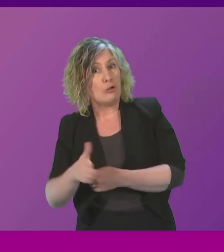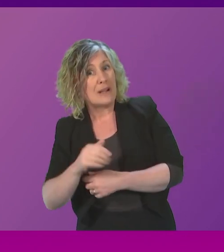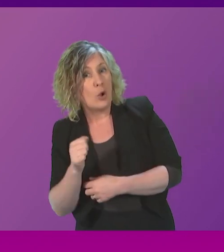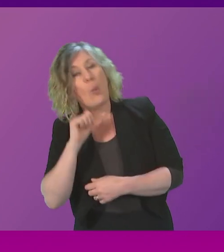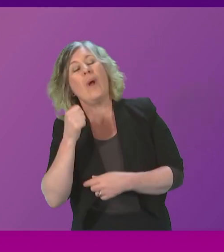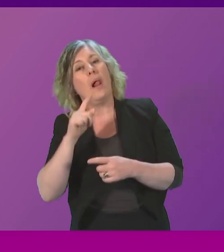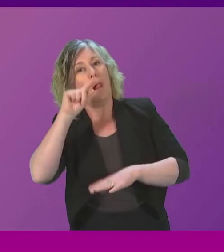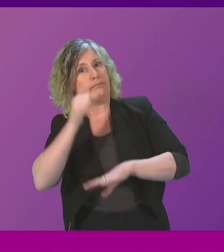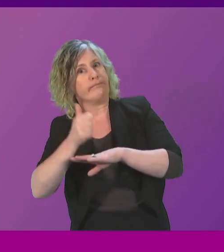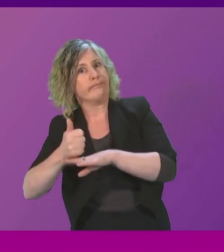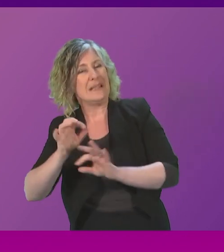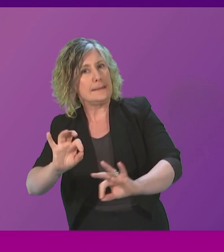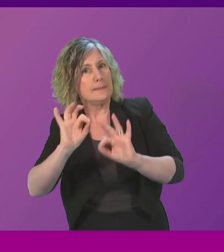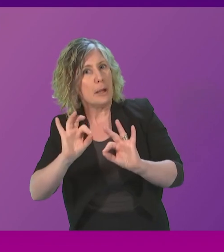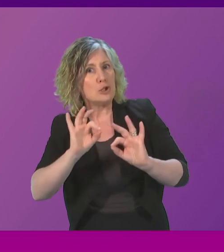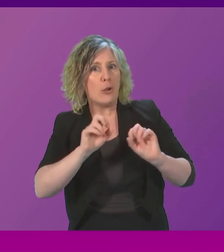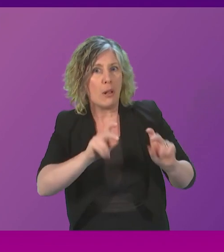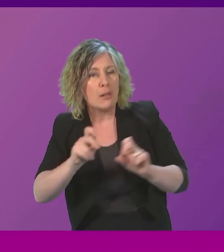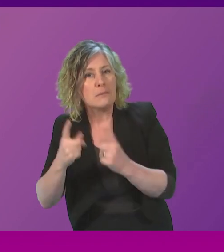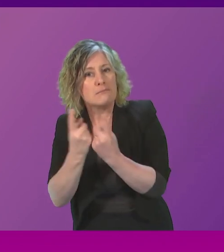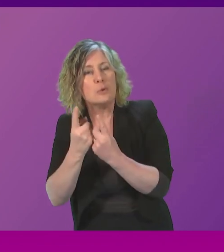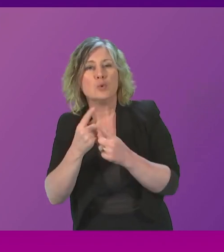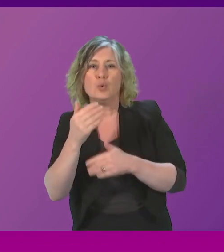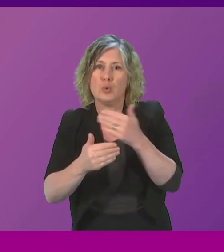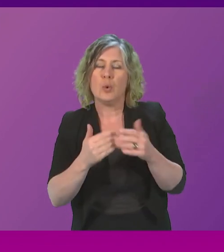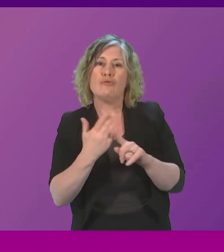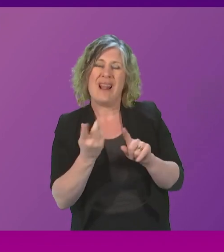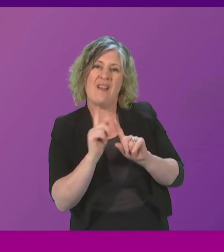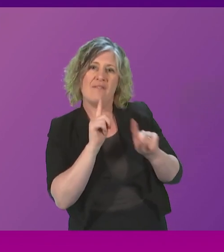all recommendations from the “Changing the Boundaries” report being fully met.